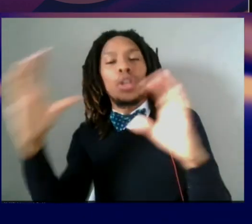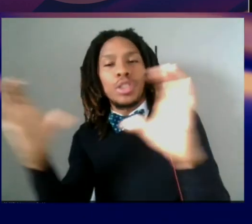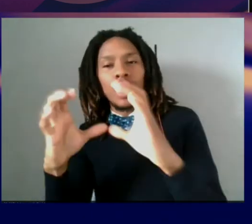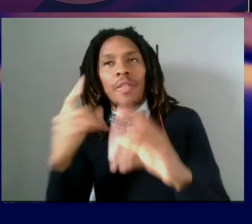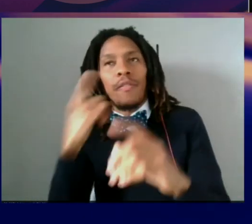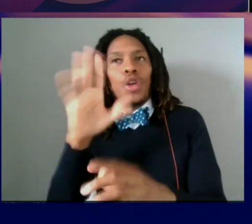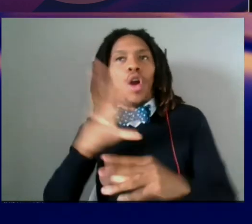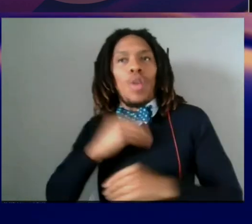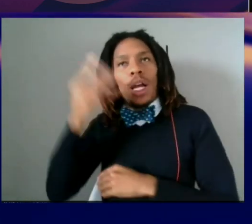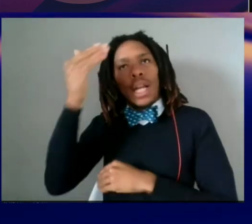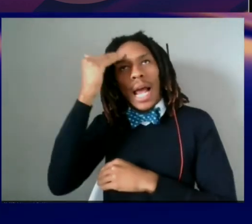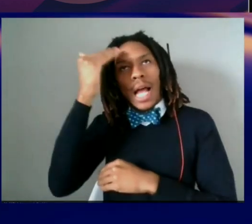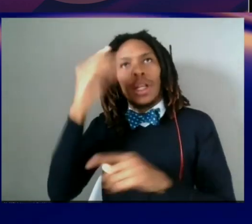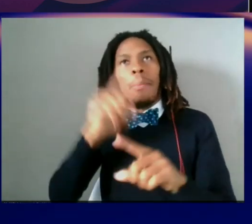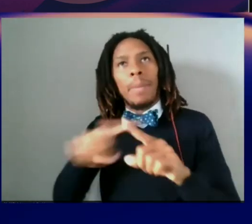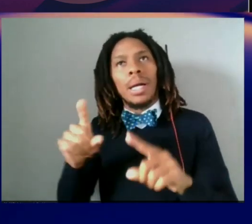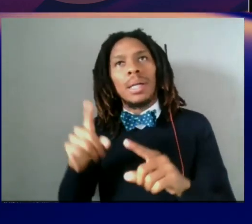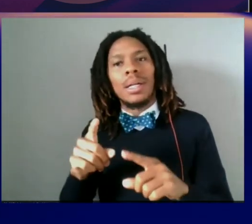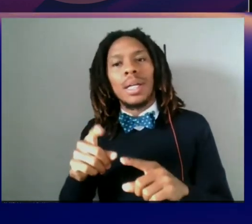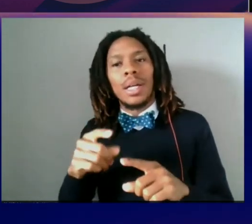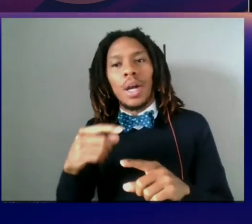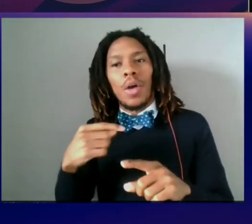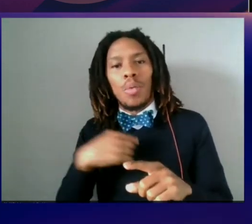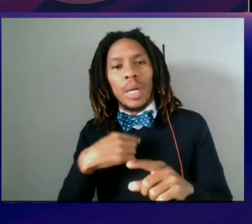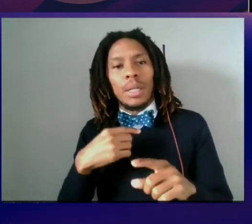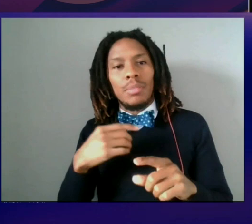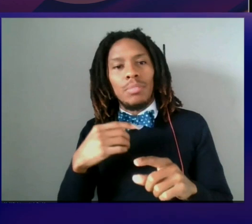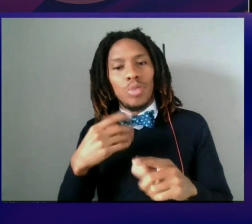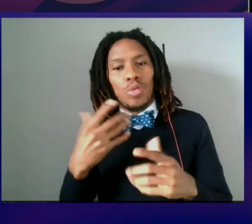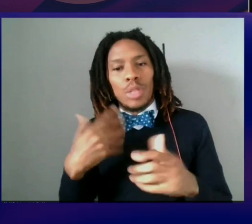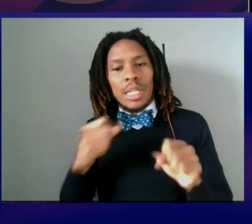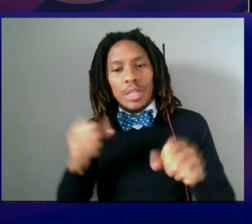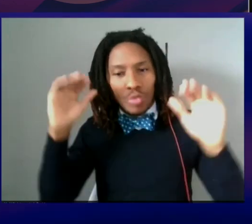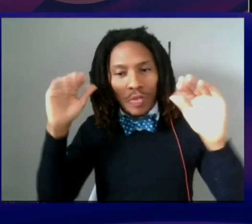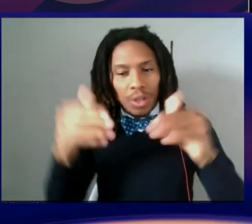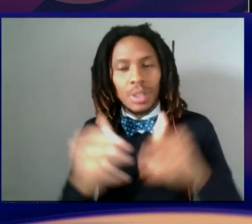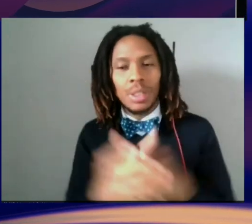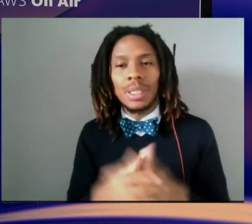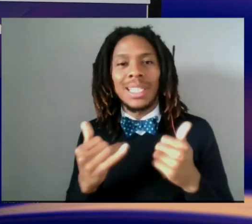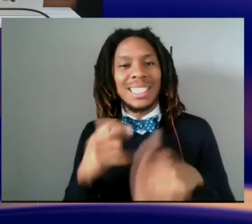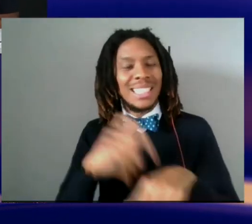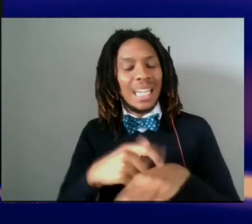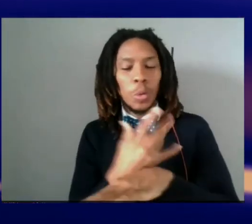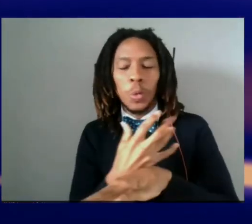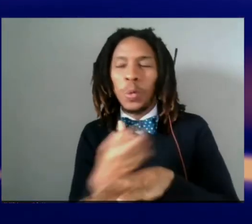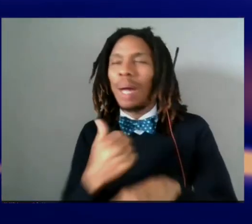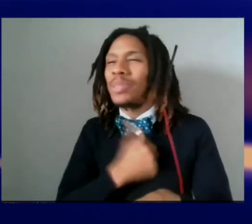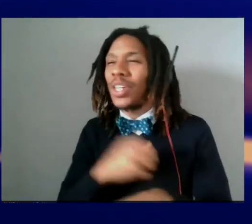but it's good to know what we can spend our energy on. Right. So, we're running outta time Aaron. I'm sorry, but I will surface something